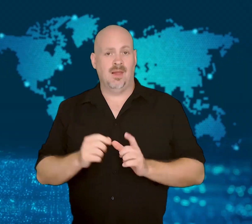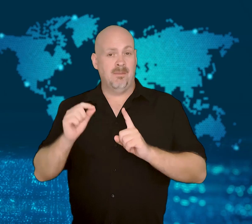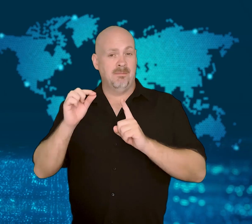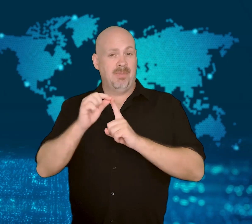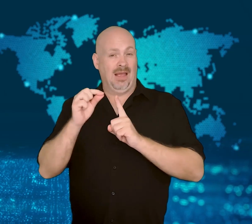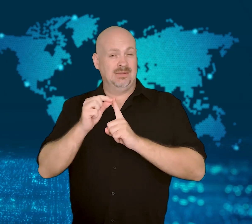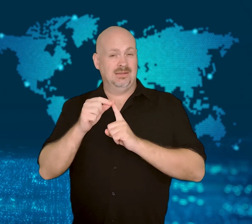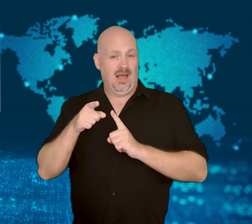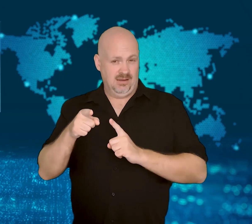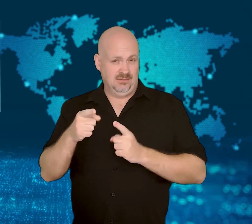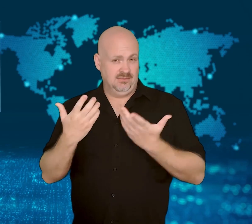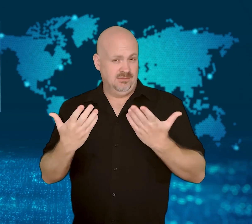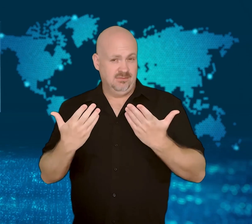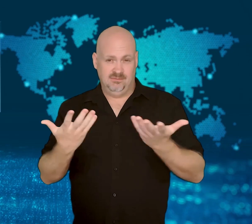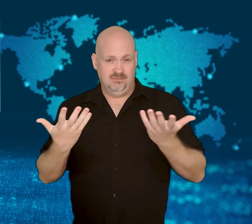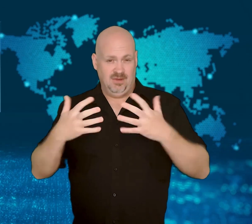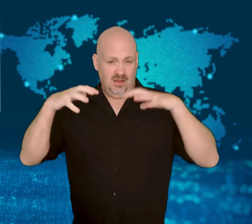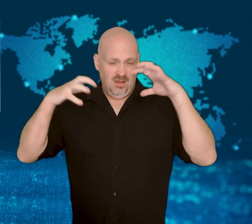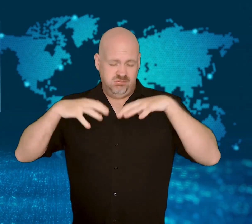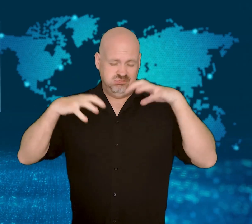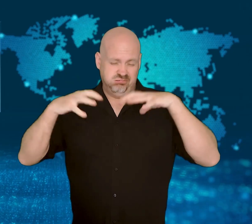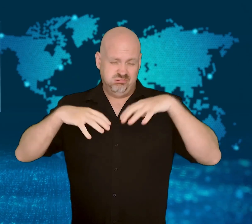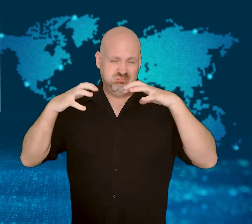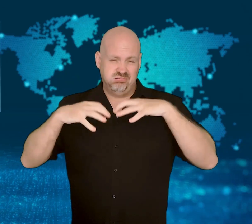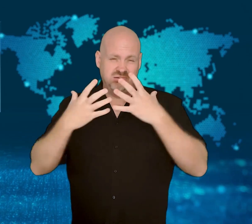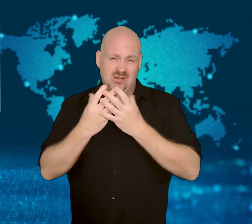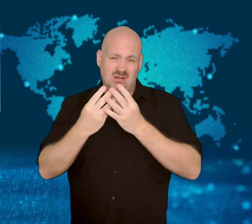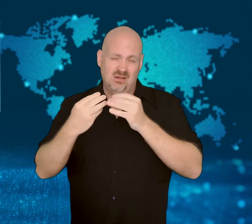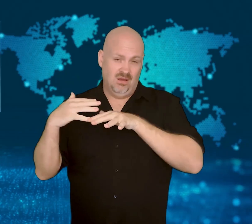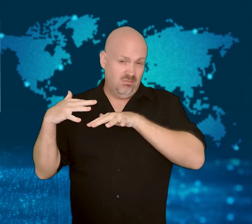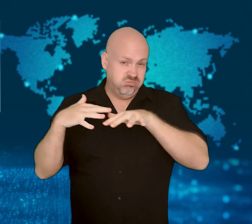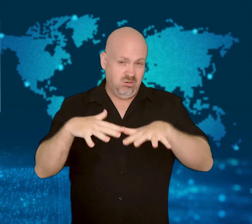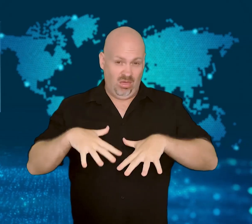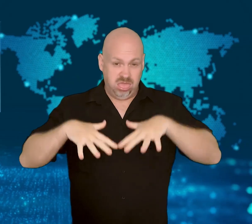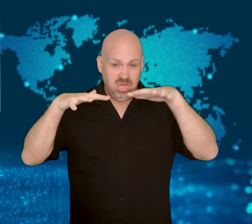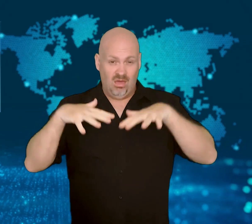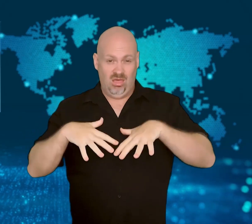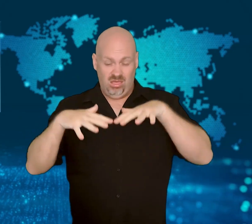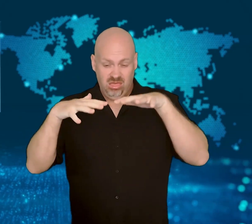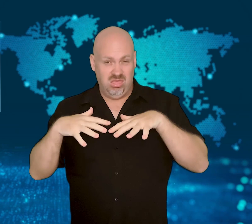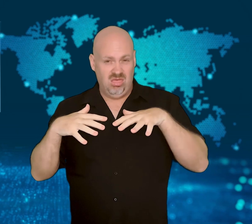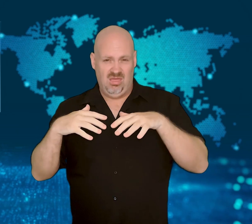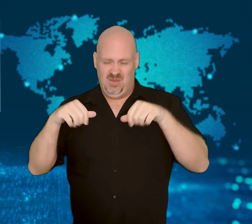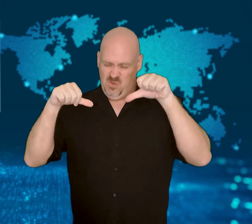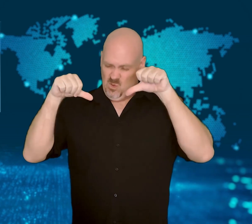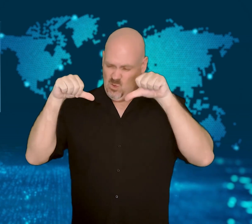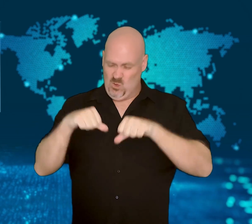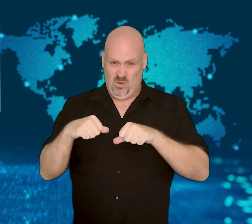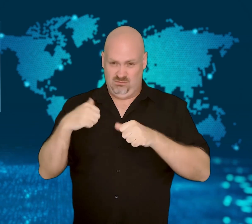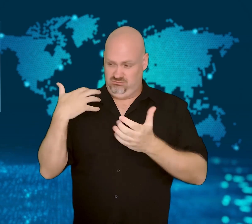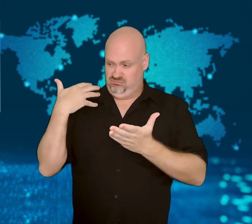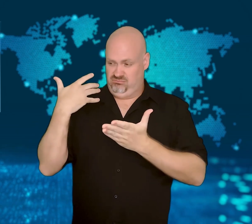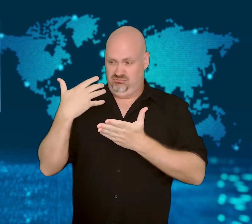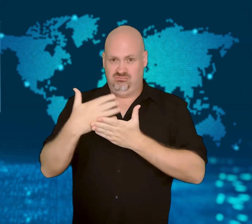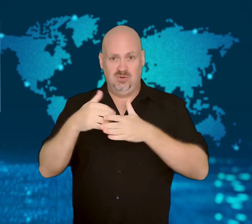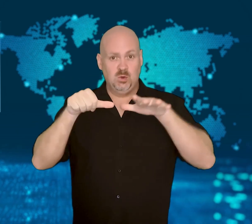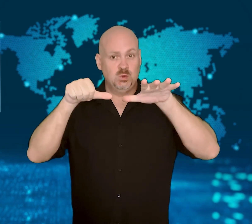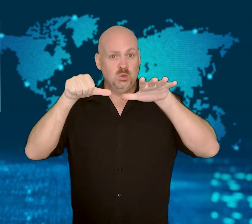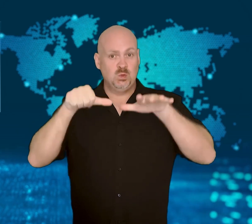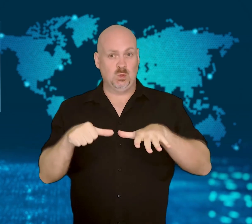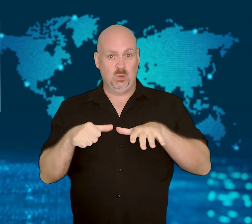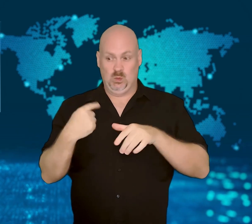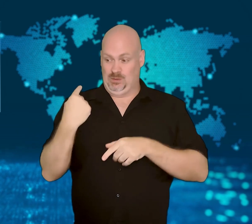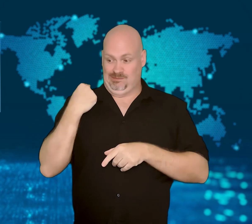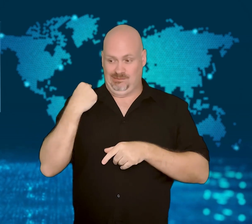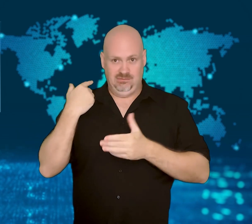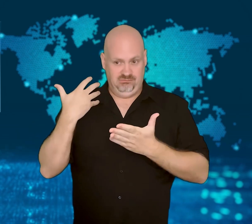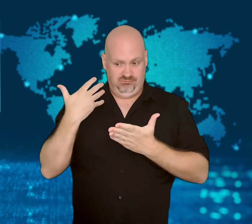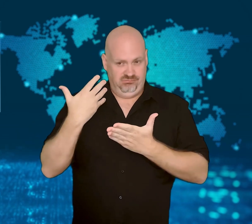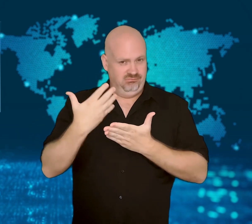[GAVIN]: Pakistan is facing flash floods as the country receives its heaviest rains